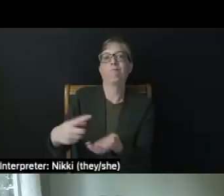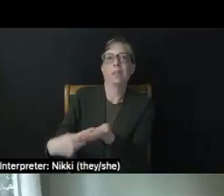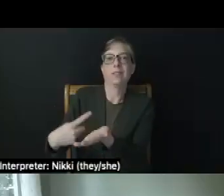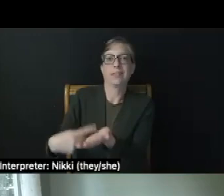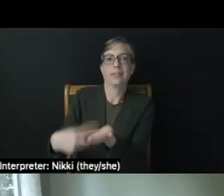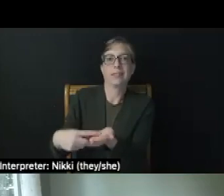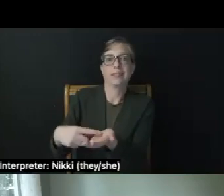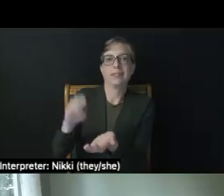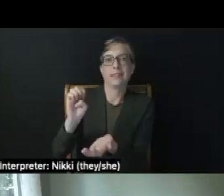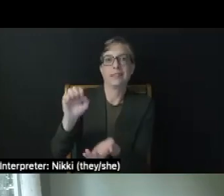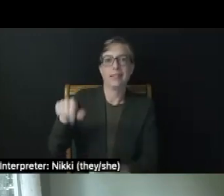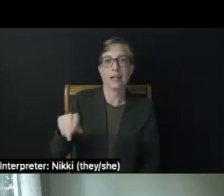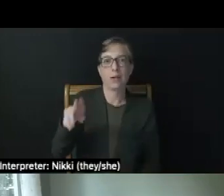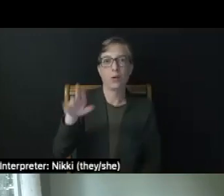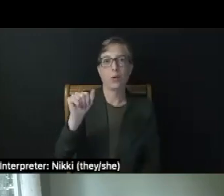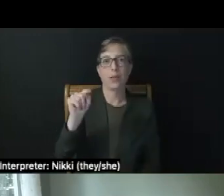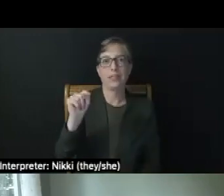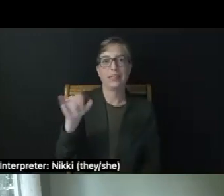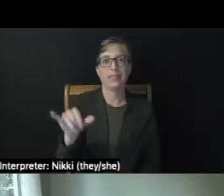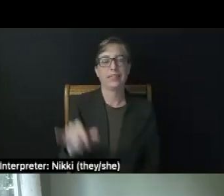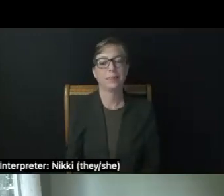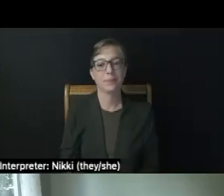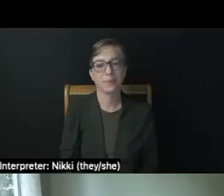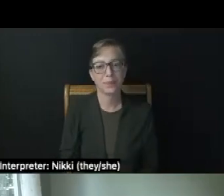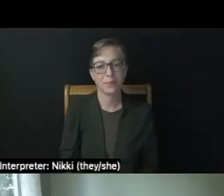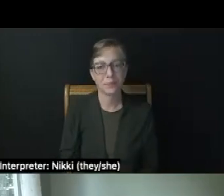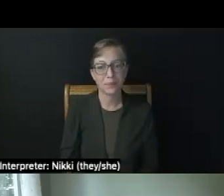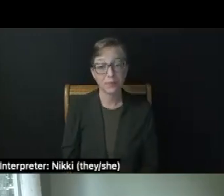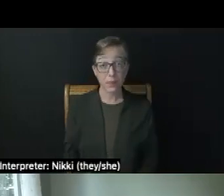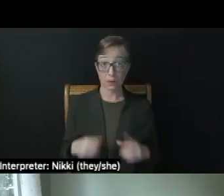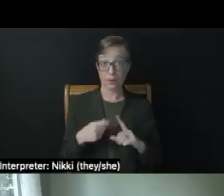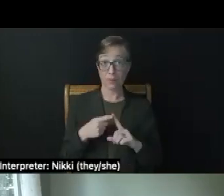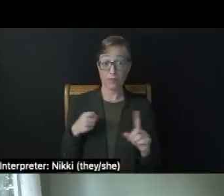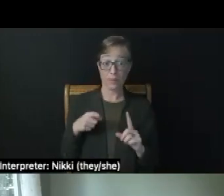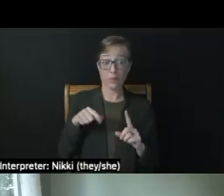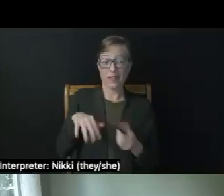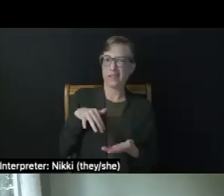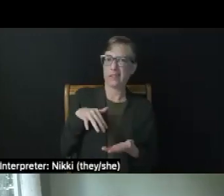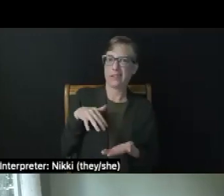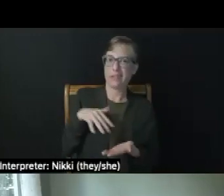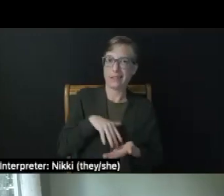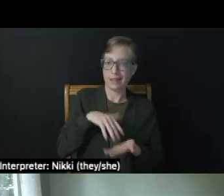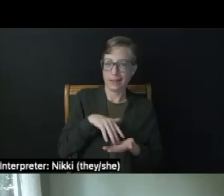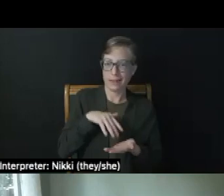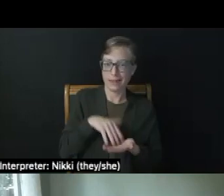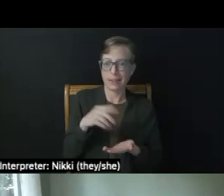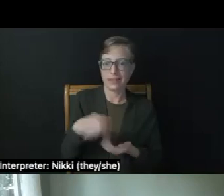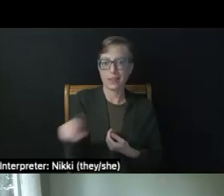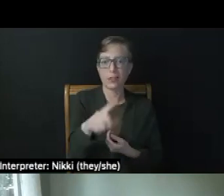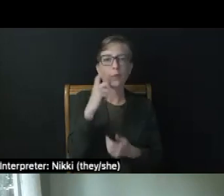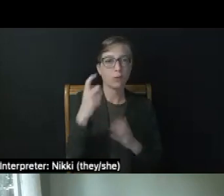As you can see from this study and for Covid in general,